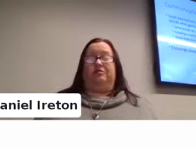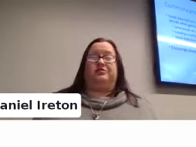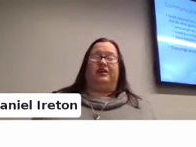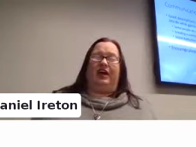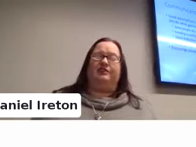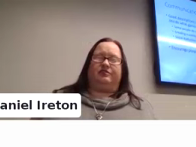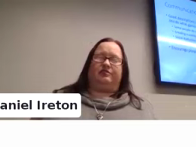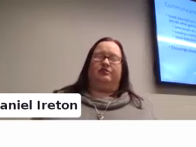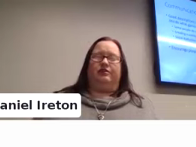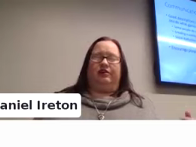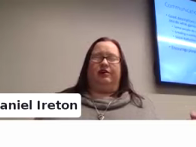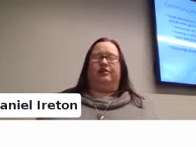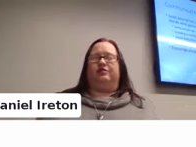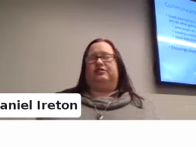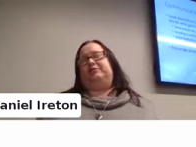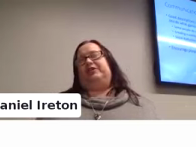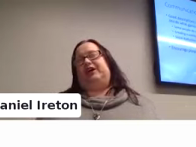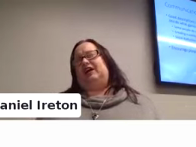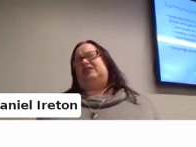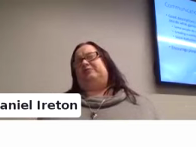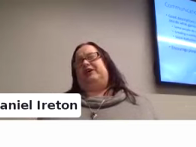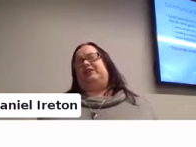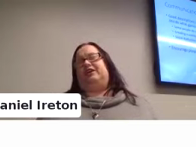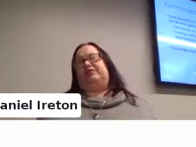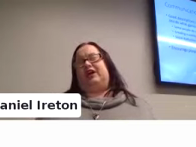But on the other hand, I know people sometimes like to challenge themselves.